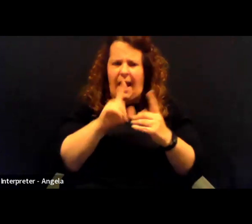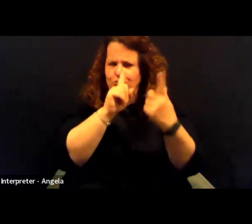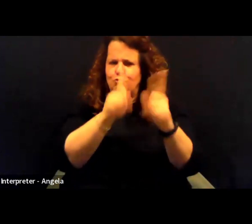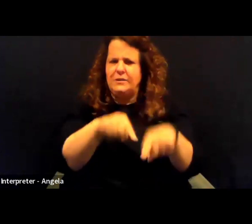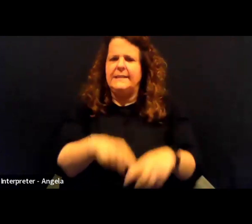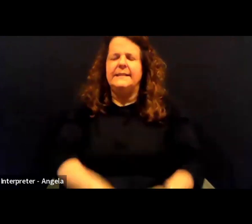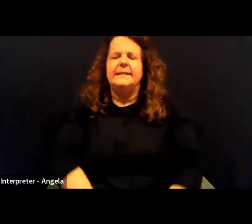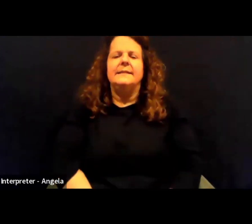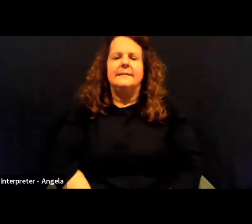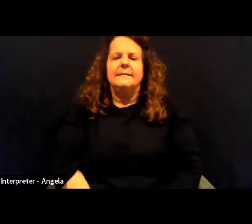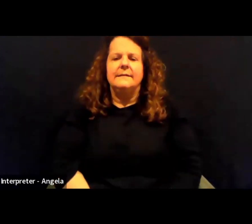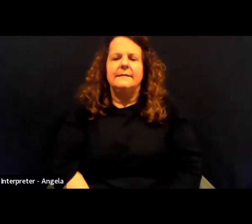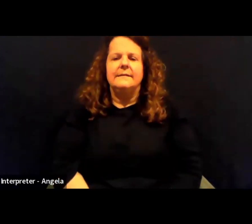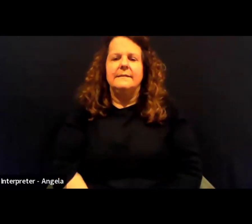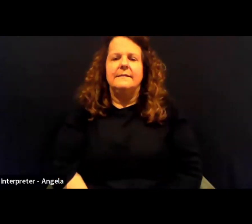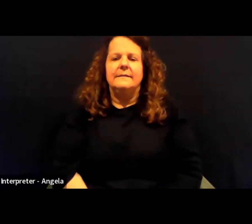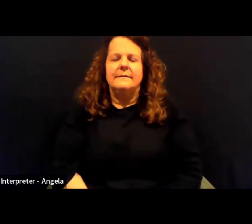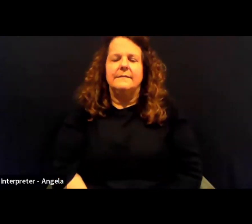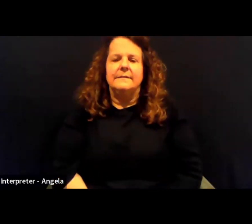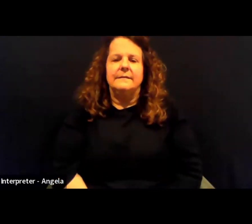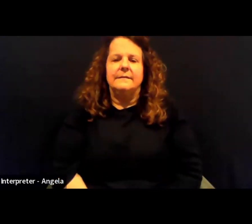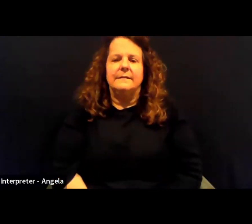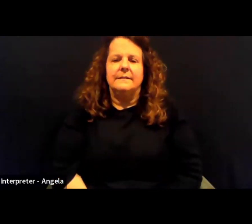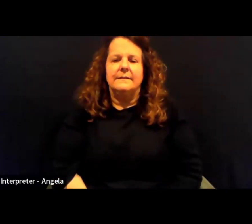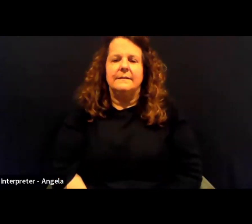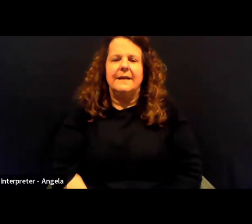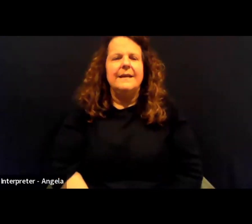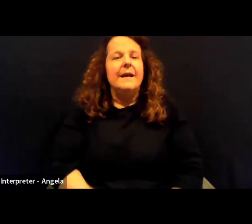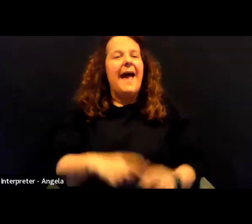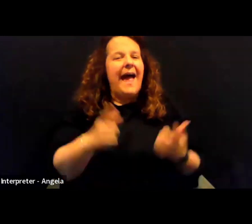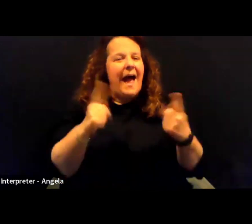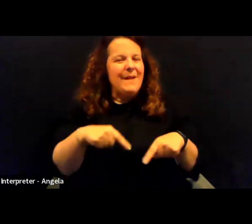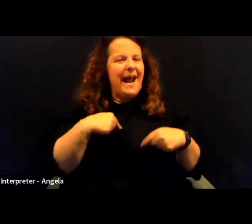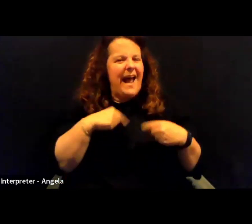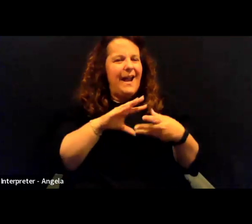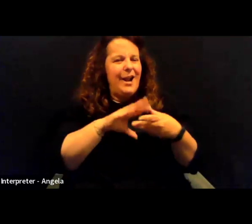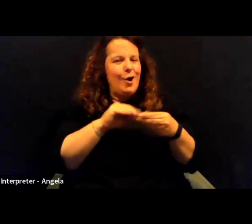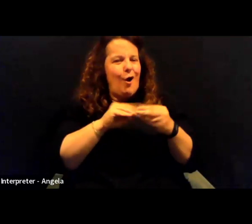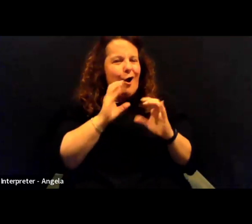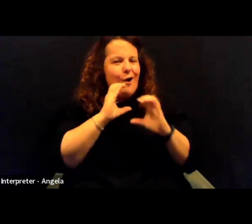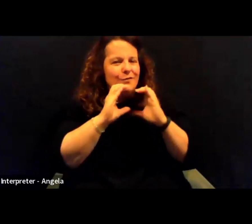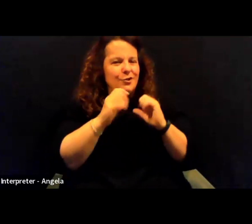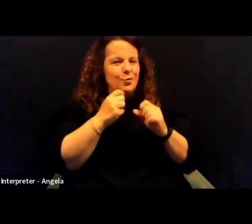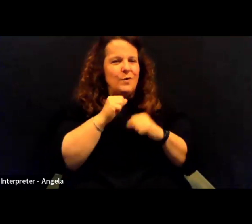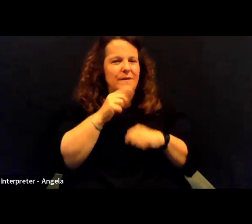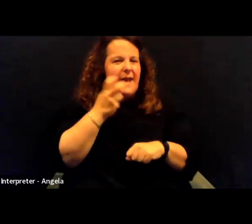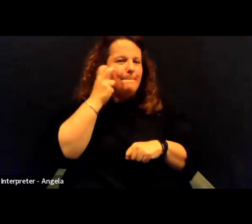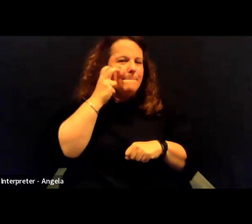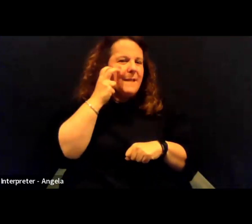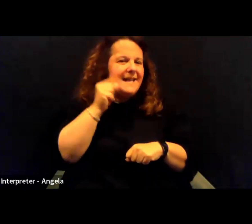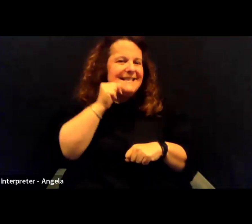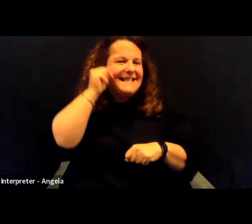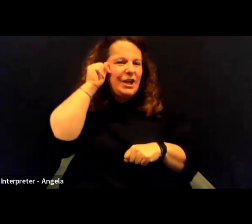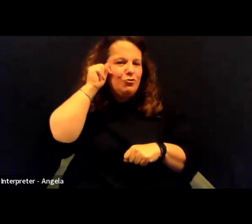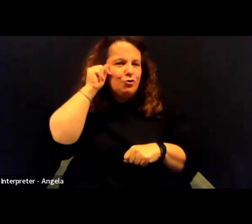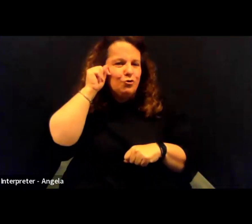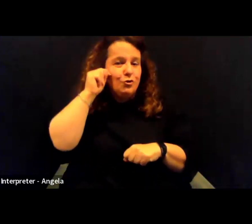Because one thing, , I had this conversation actually with a blind teenager, you know, I've always wanted to be a truck